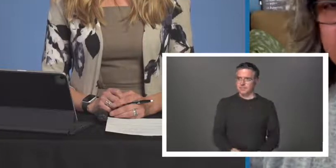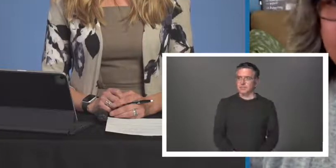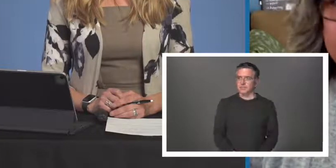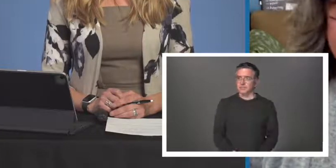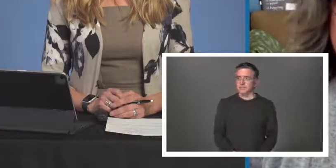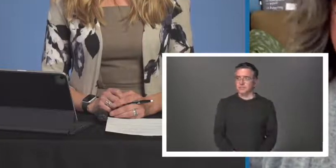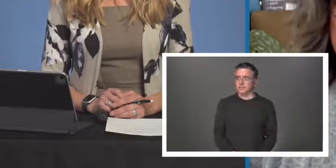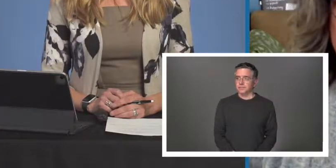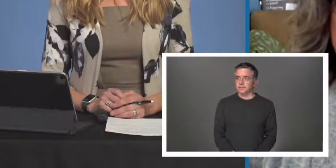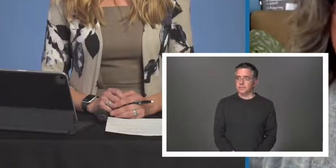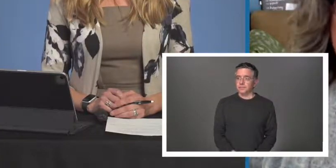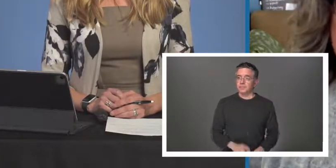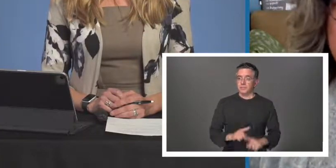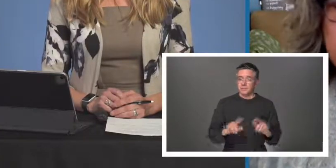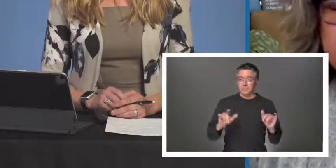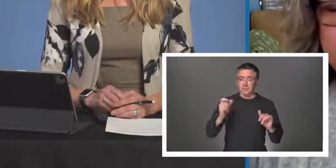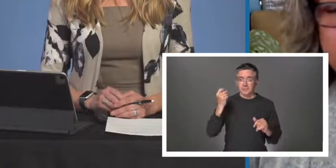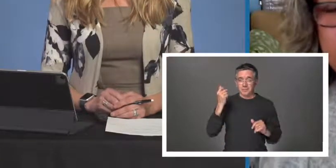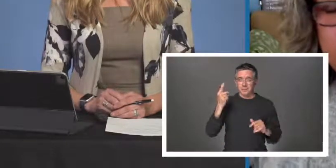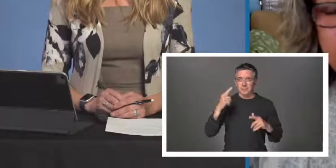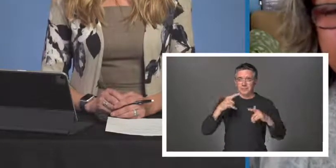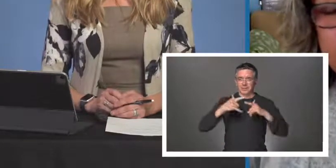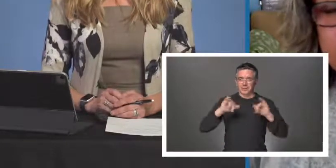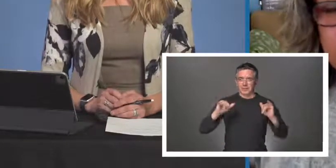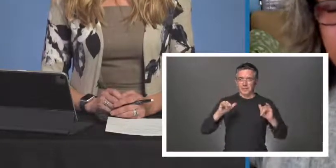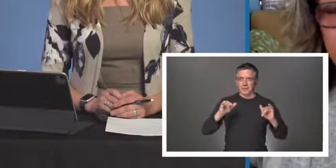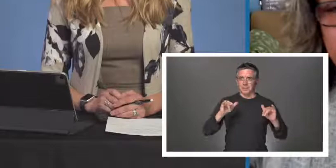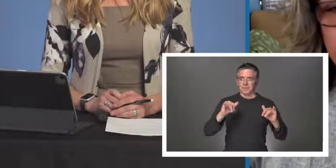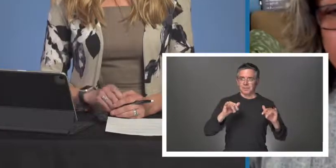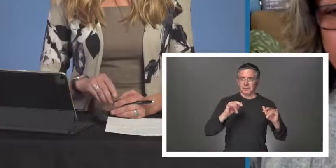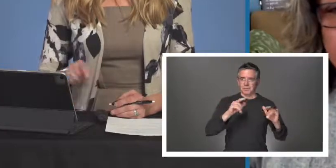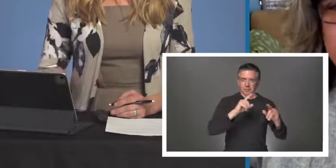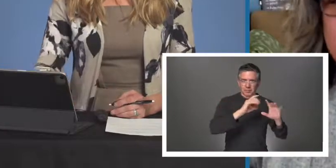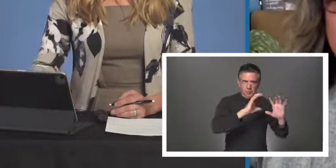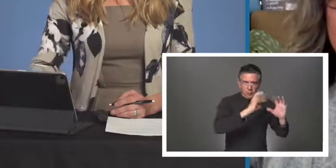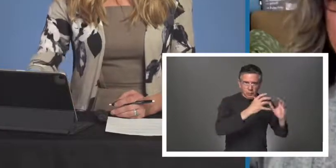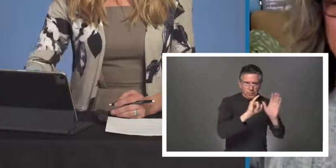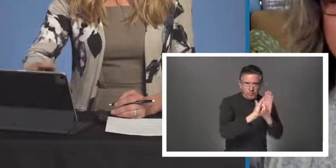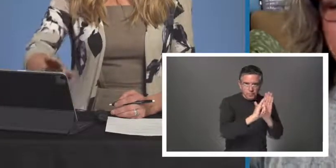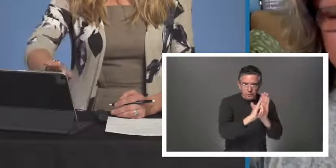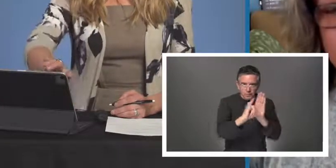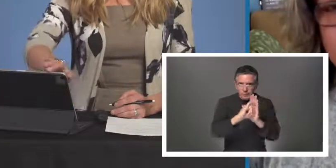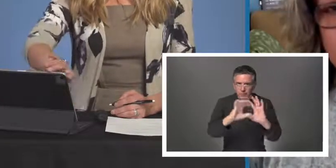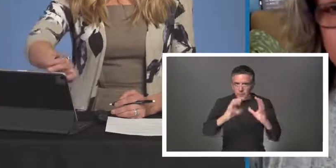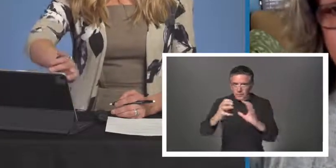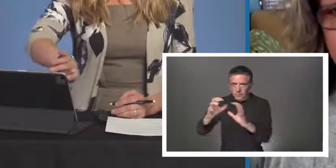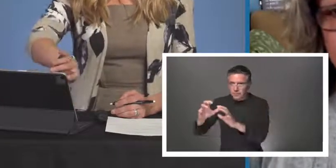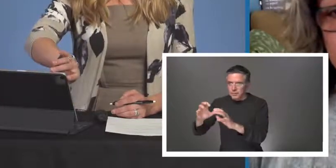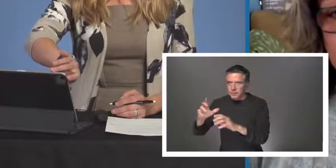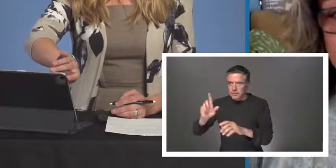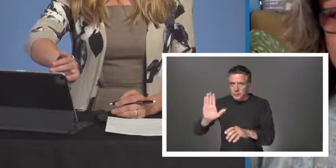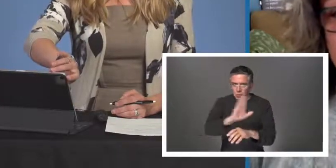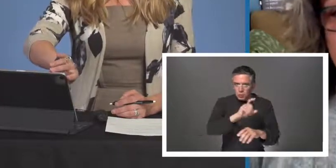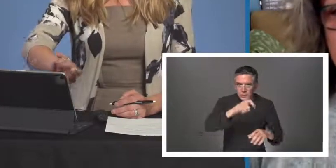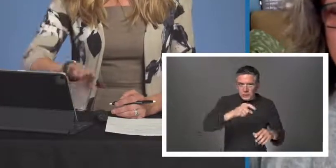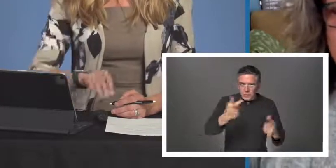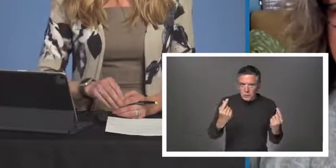the assets, and the challenges within communities in order to have specific strategies that will work for them.